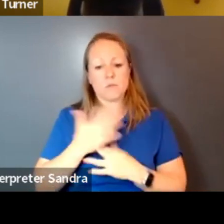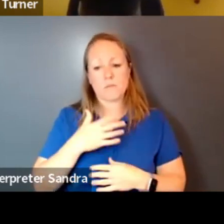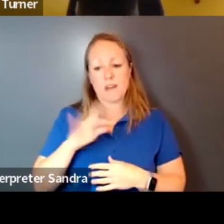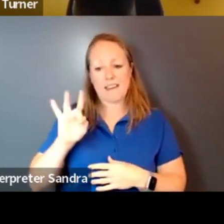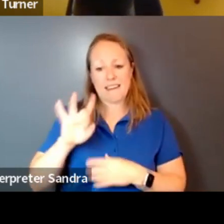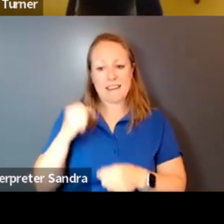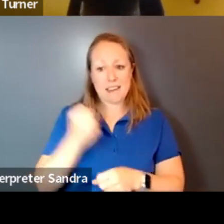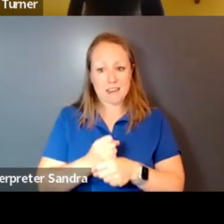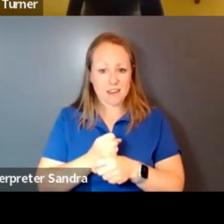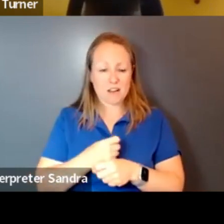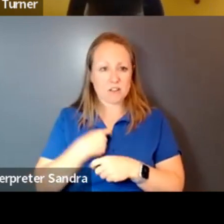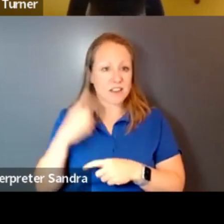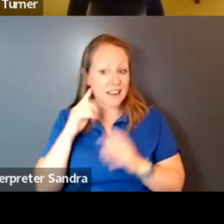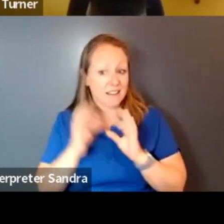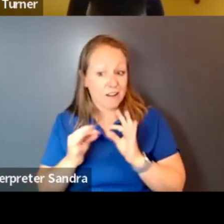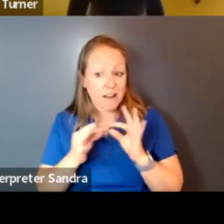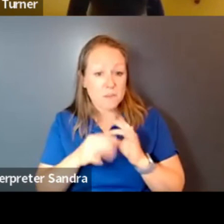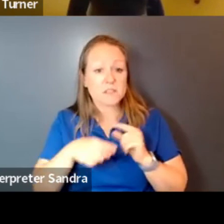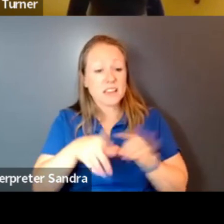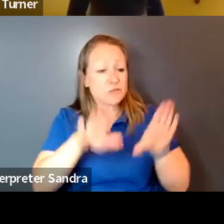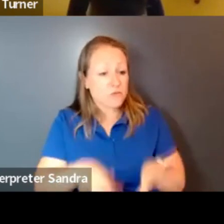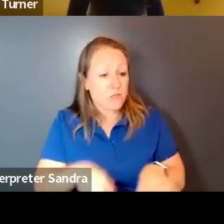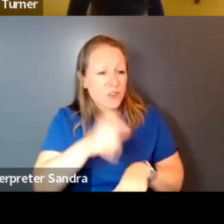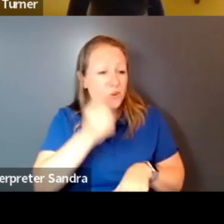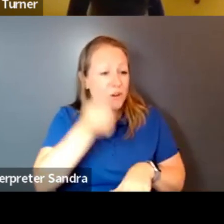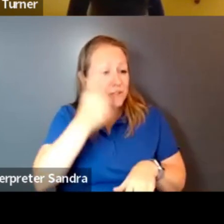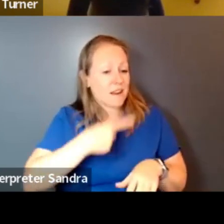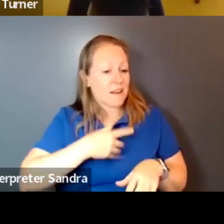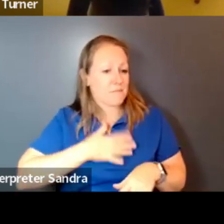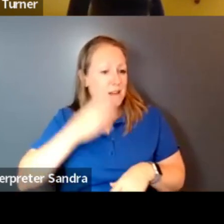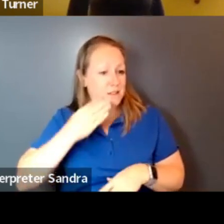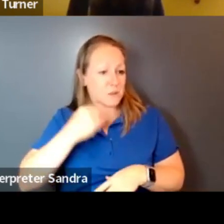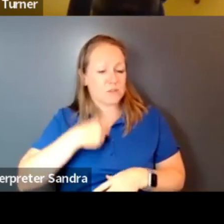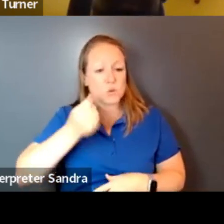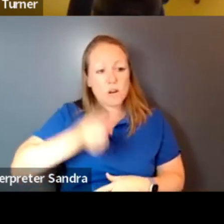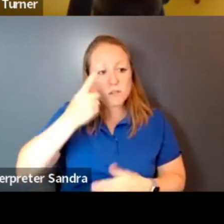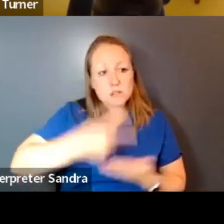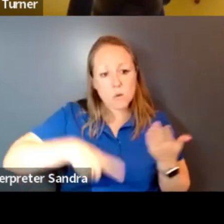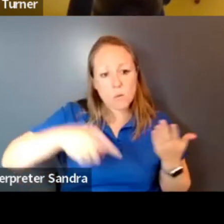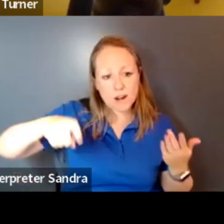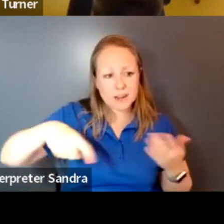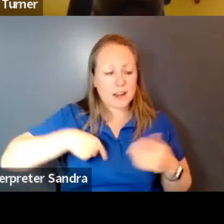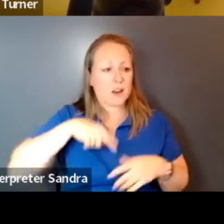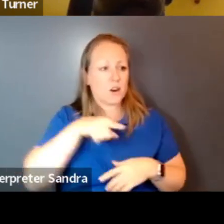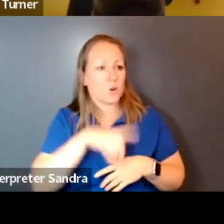it's so great, because you understand what I'm going through, you understand what I needed. You really got it, you